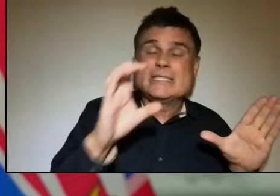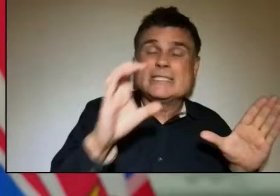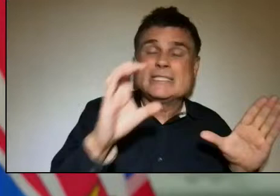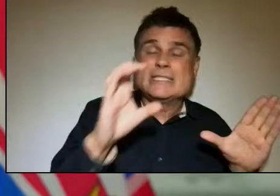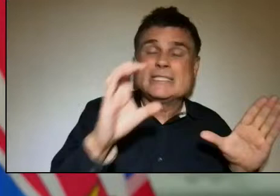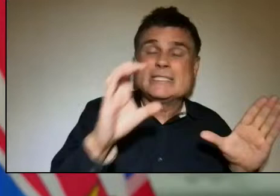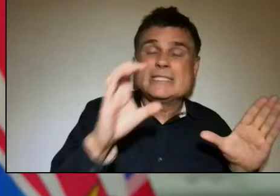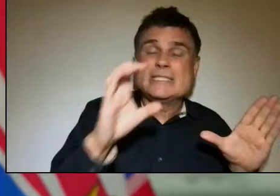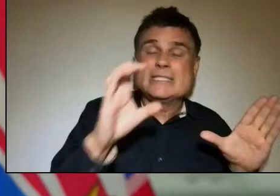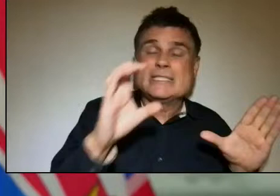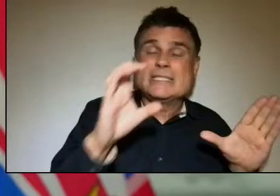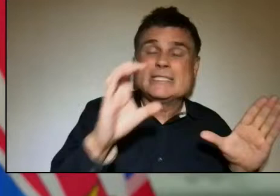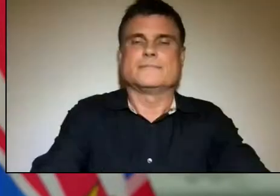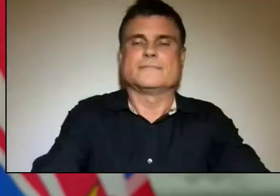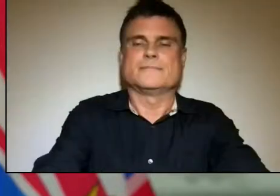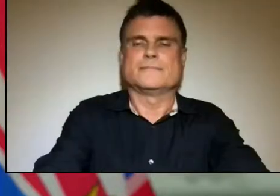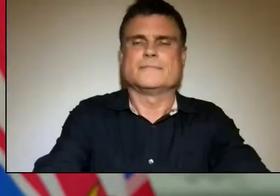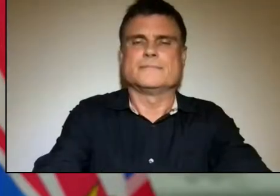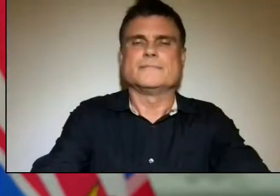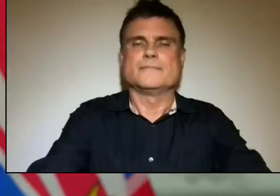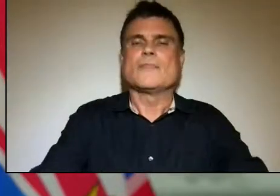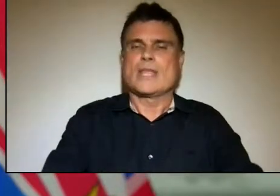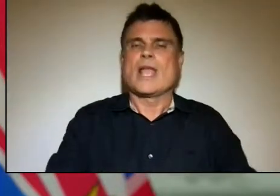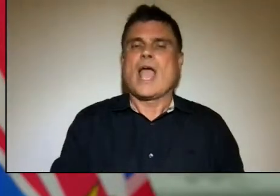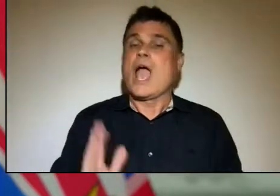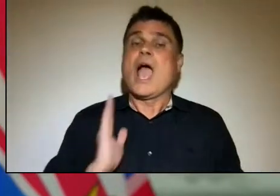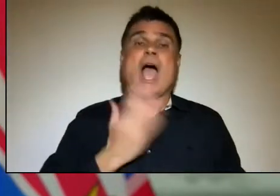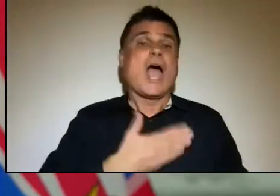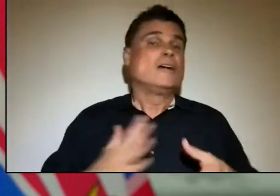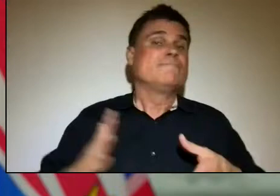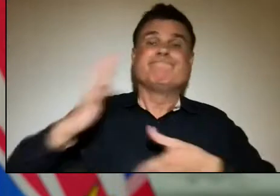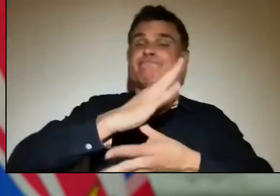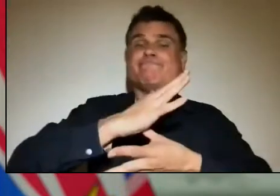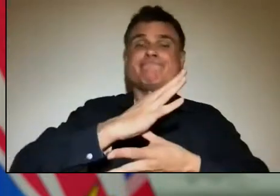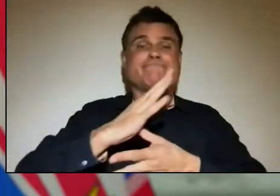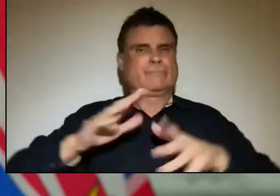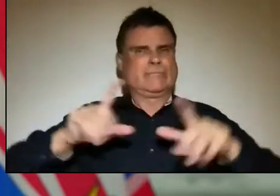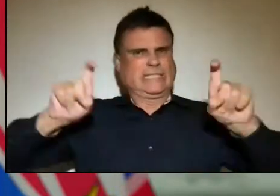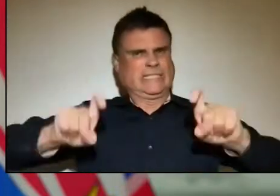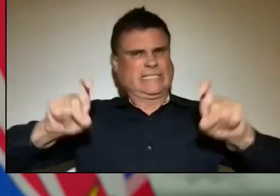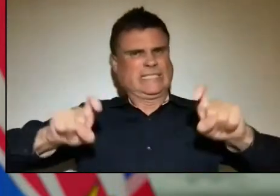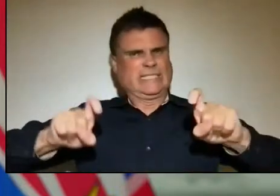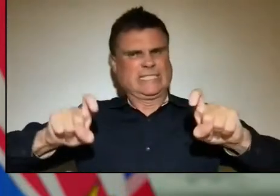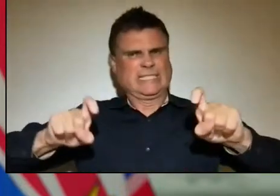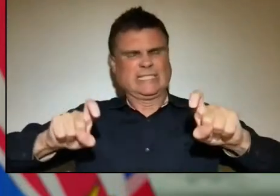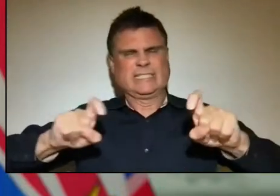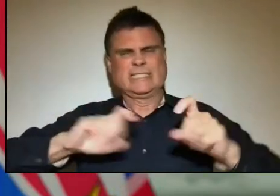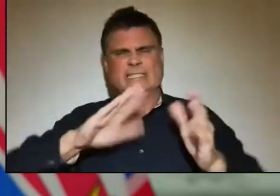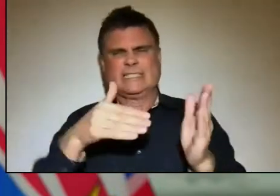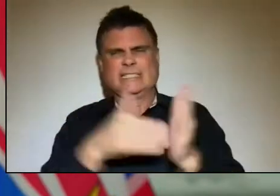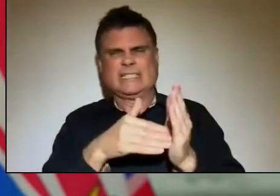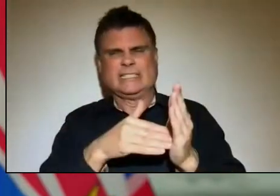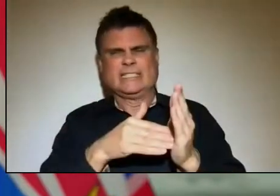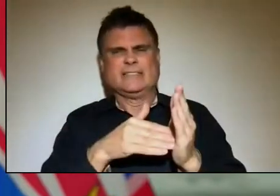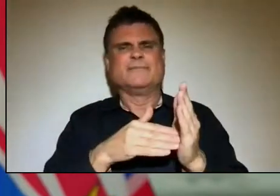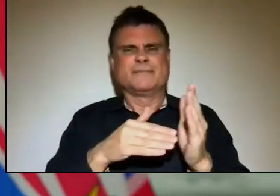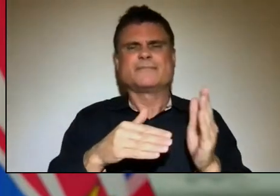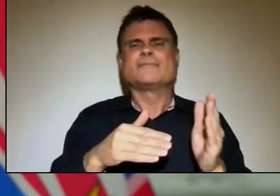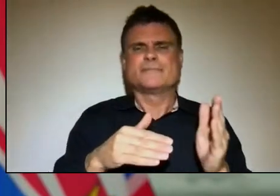we're triaging those to make sure they're available for those who are highest risk, so people